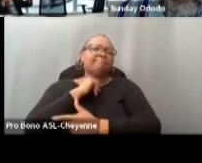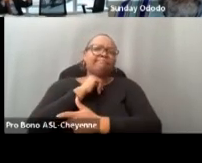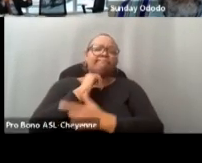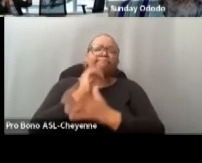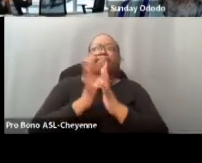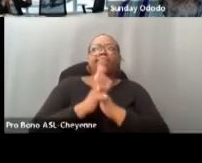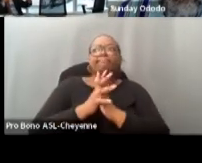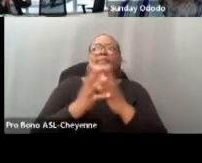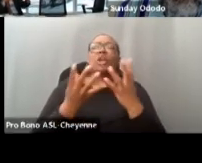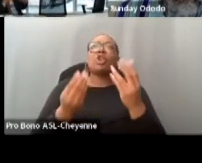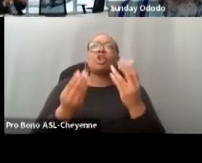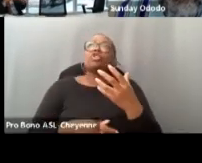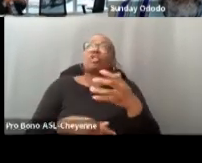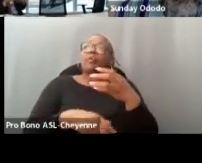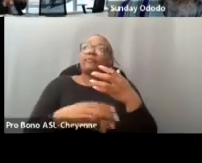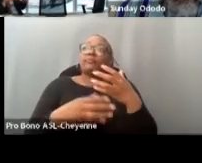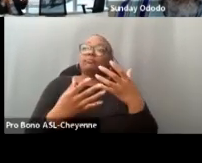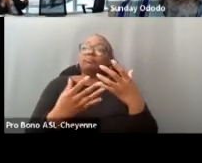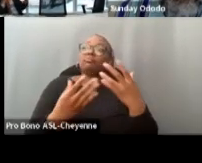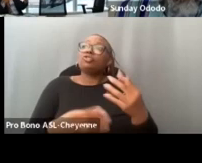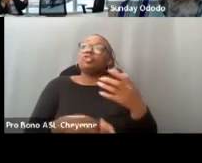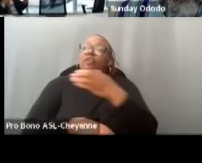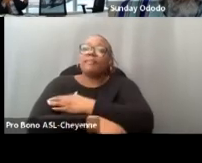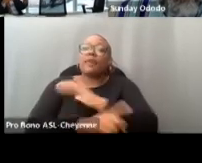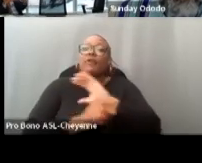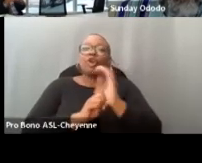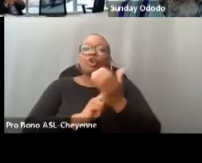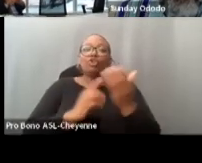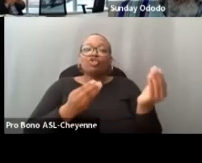and cultural diplomacy that Africa might wield